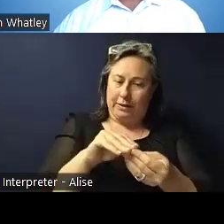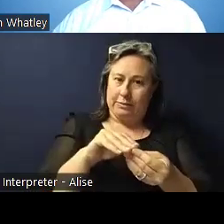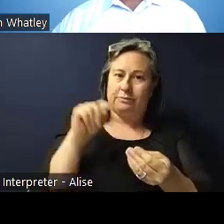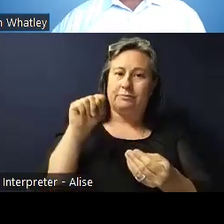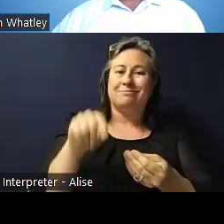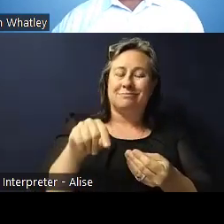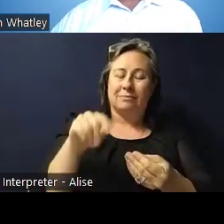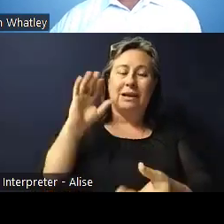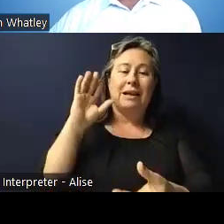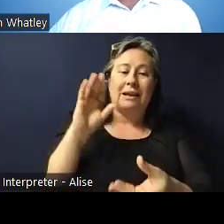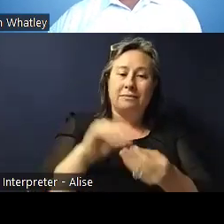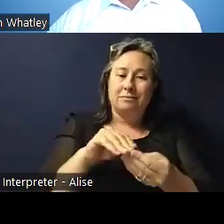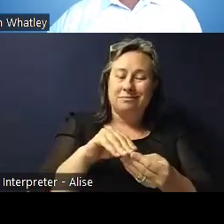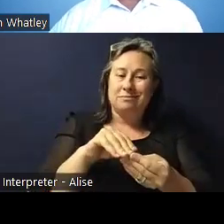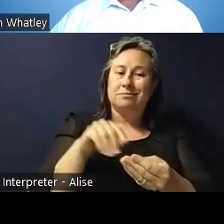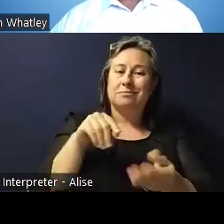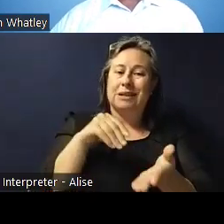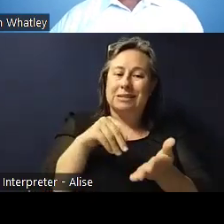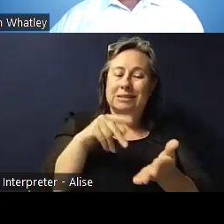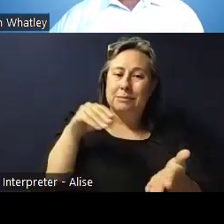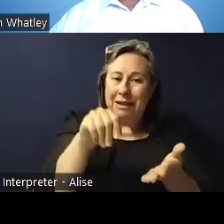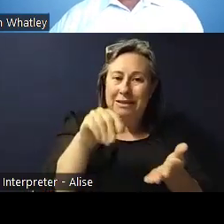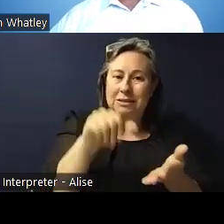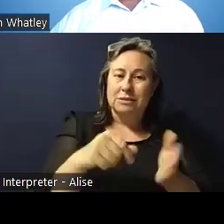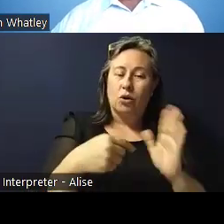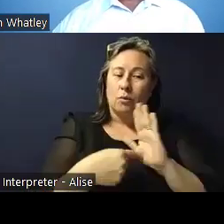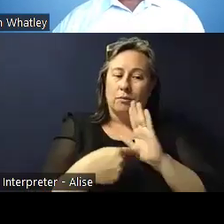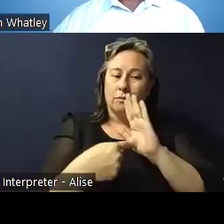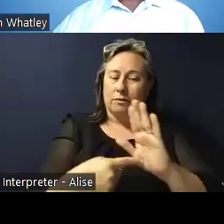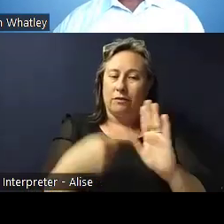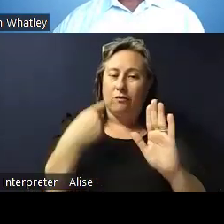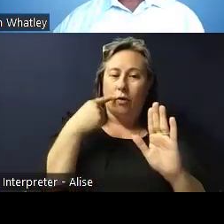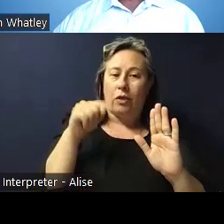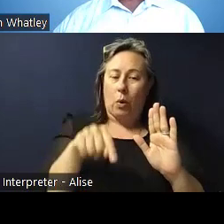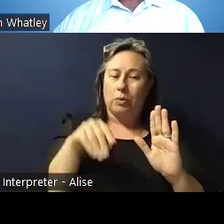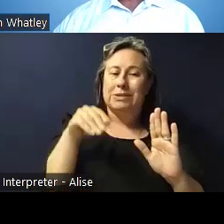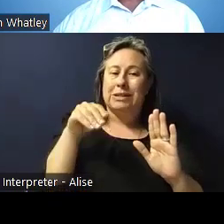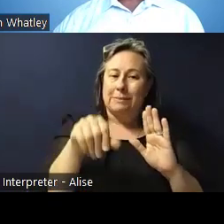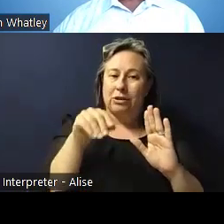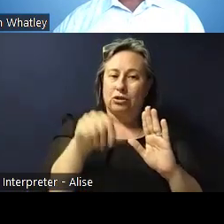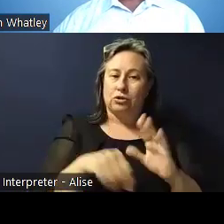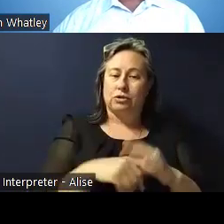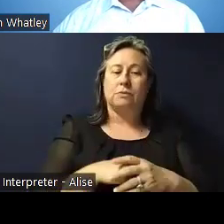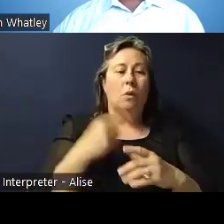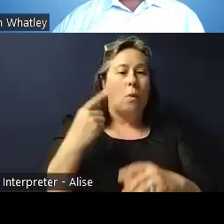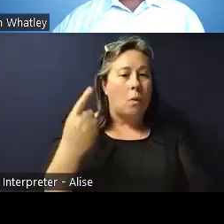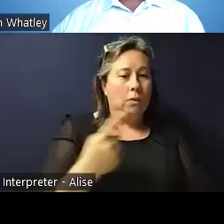are a representation of a portion of those expenditures, and so they should always be cumulative